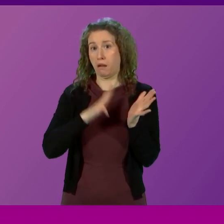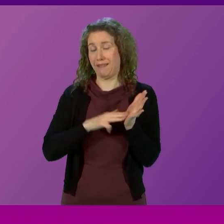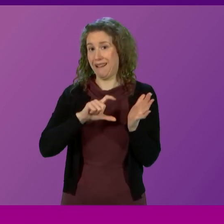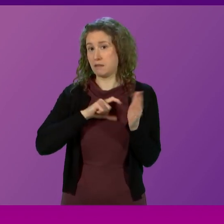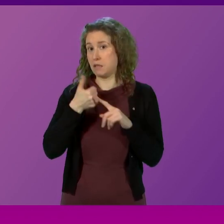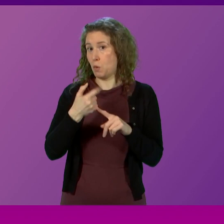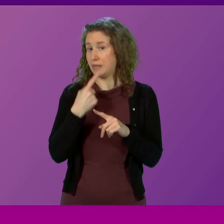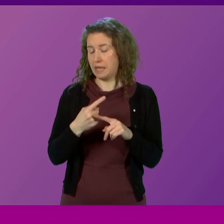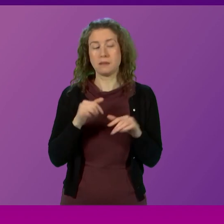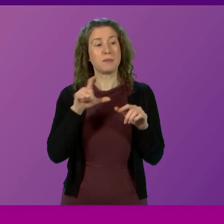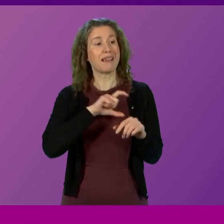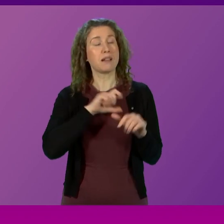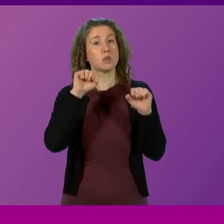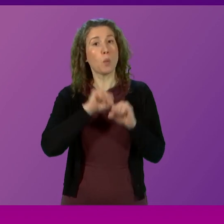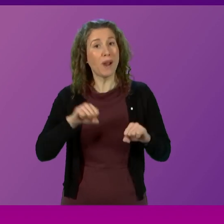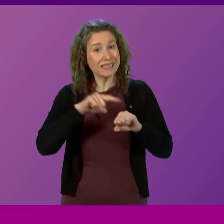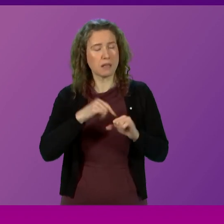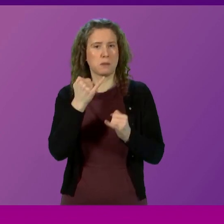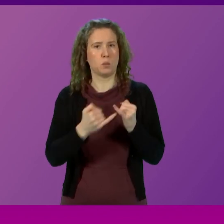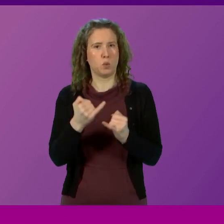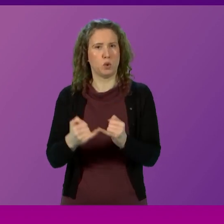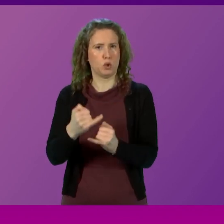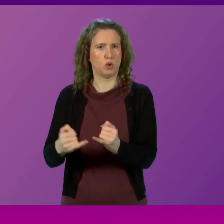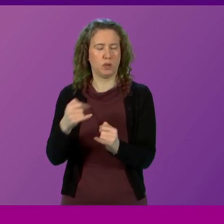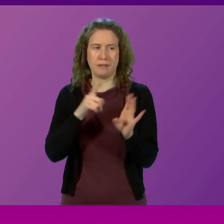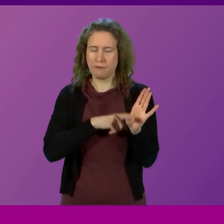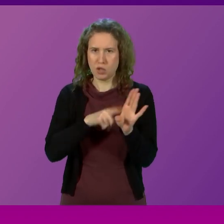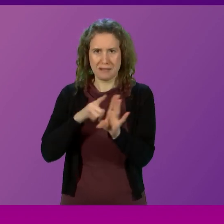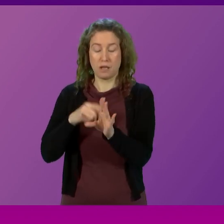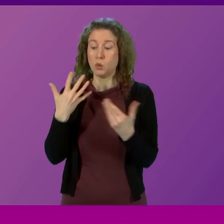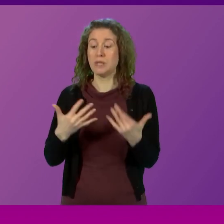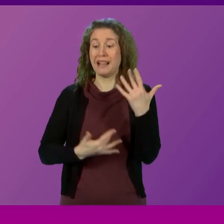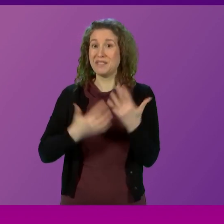“Cancer waiting times have been getting worse for years and today’s figures show the worrying trend